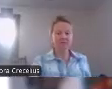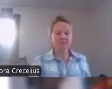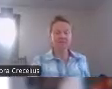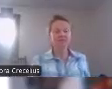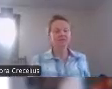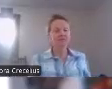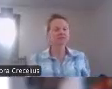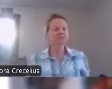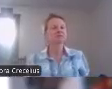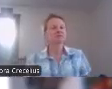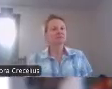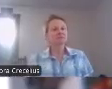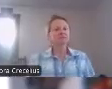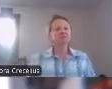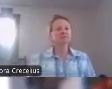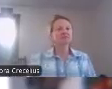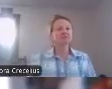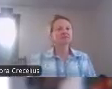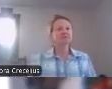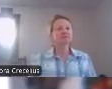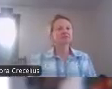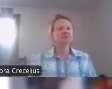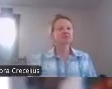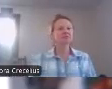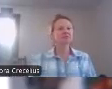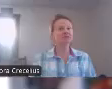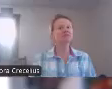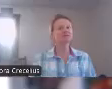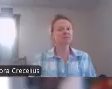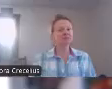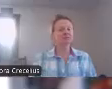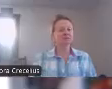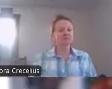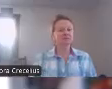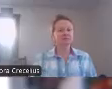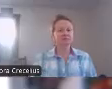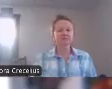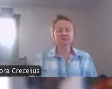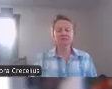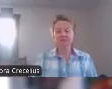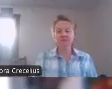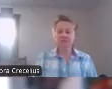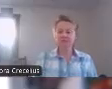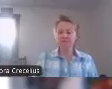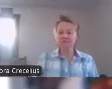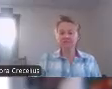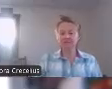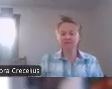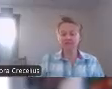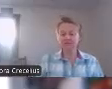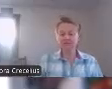a moment of connection, or something that surprised you? And I would just share that for me, what stood out